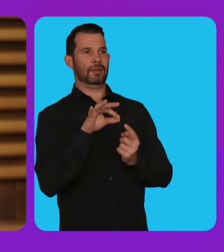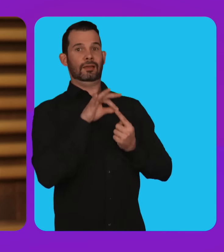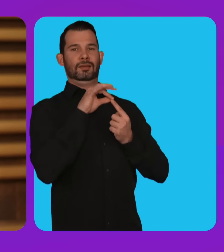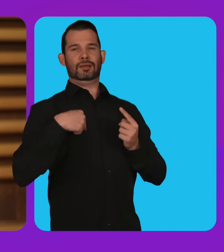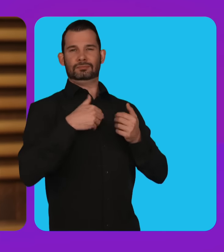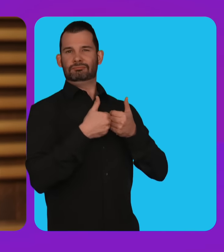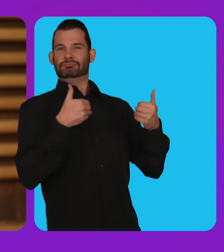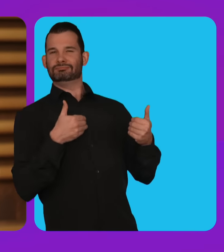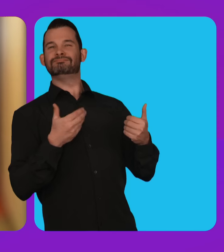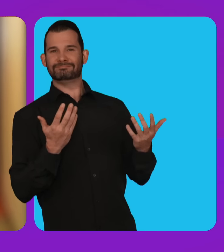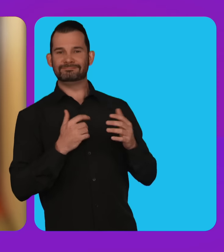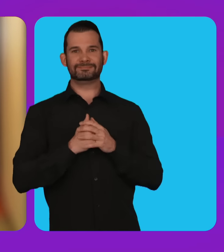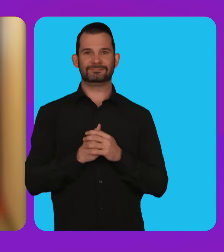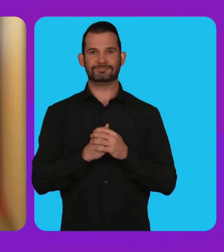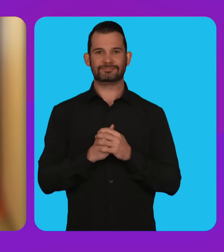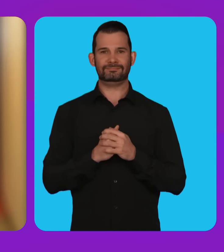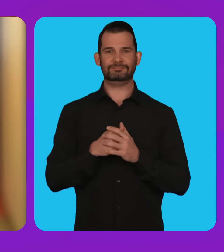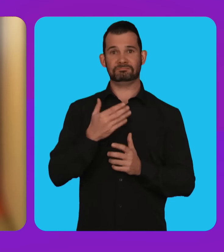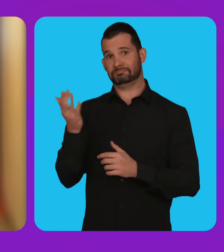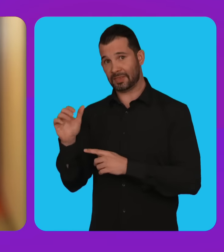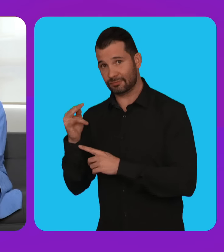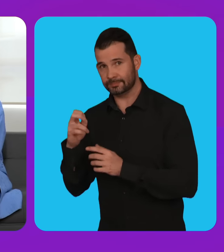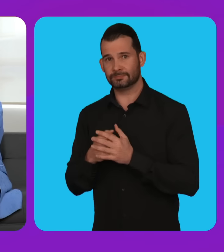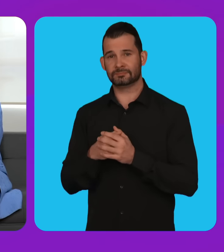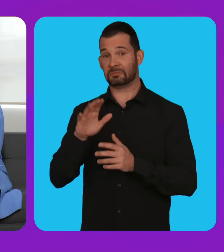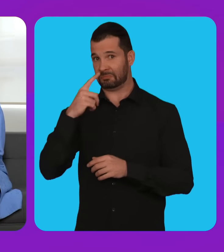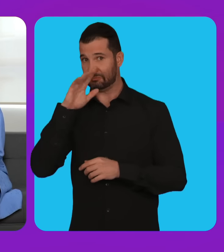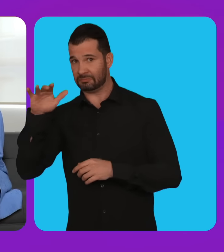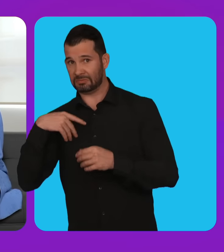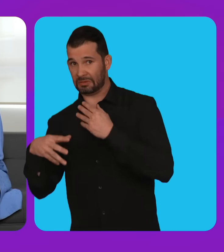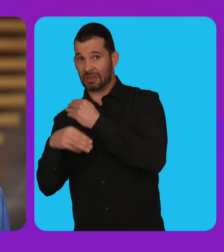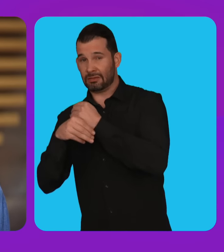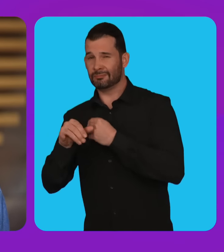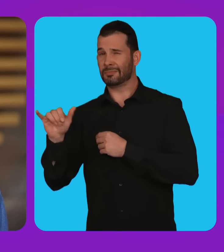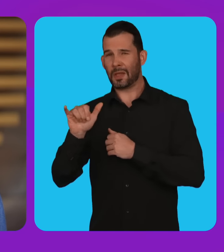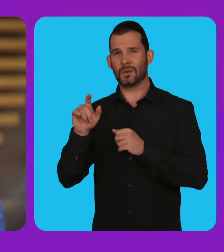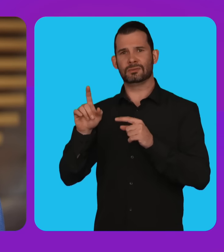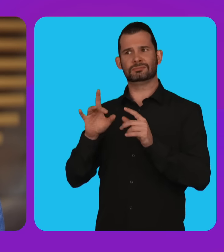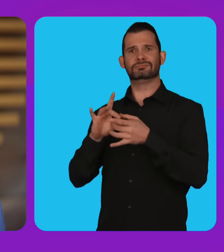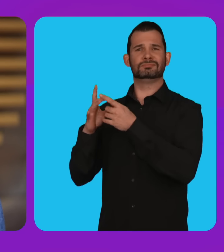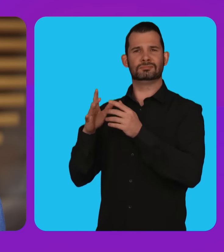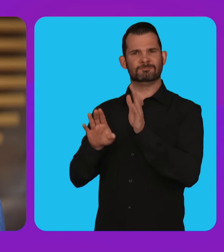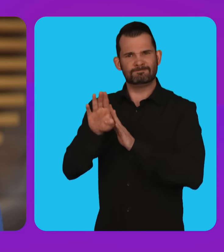distinguishes us. Catherine. [French] [Interpreter 1] If I might add, it's